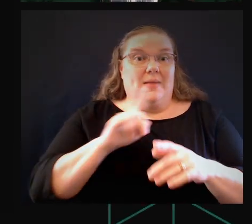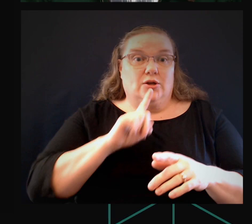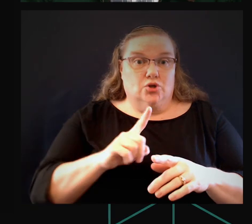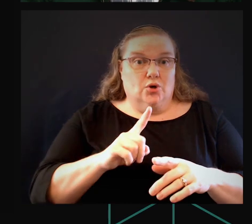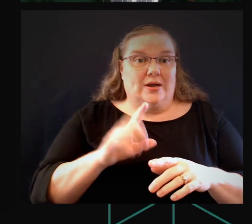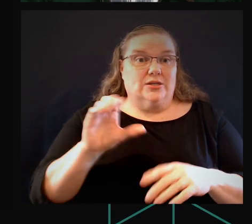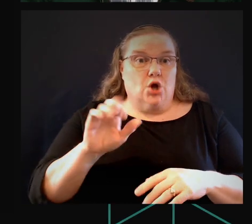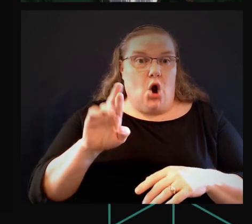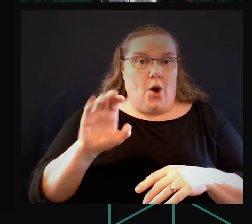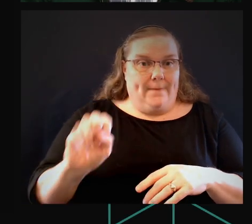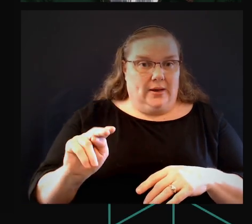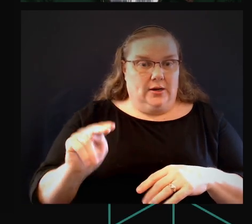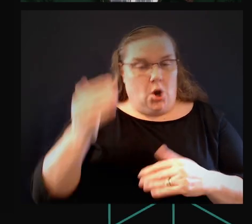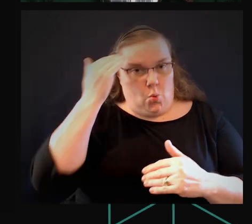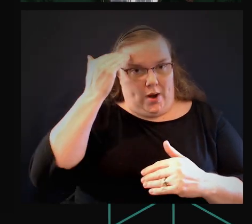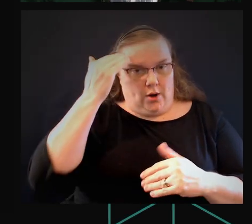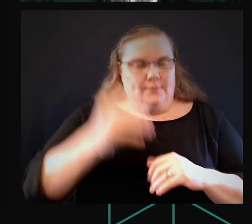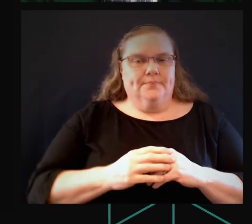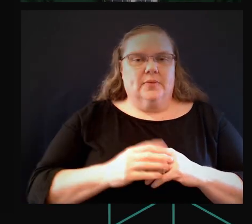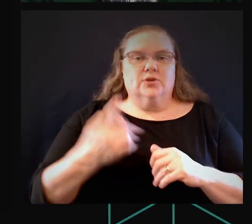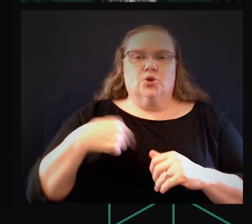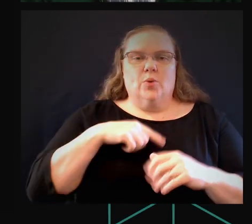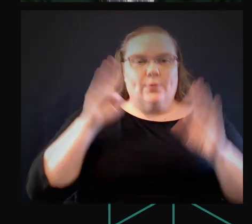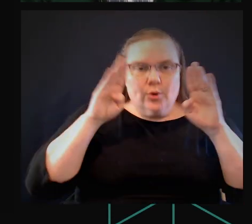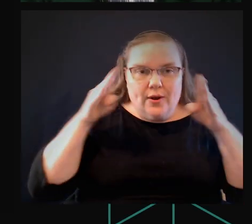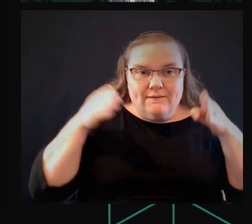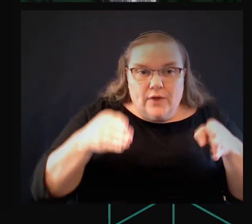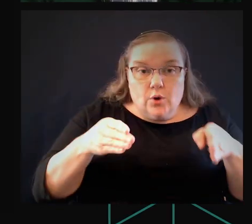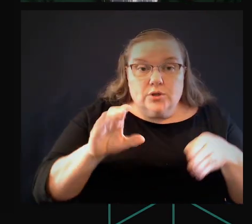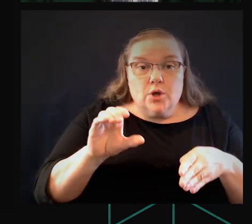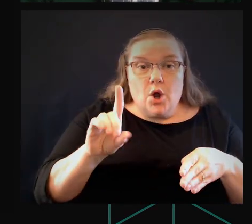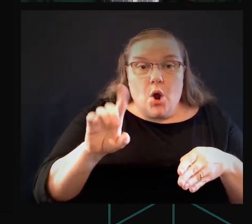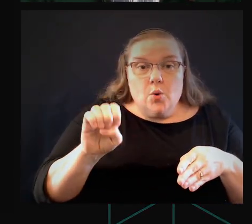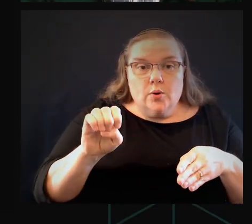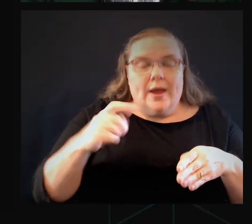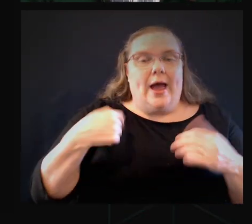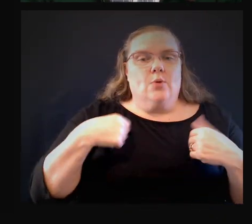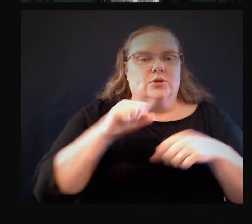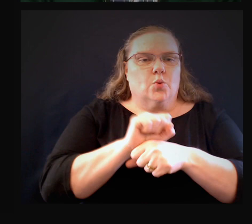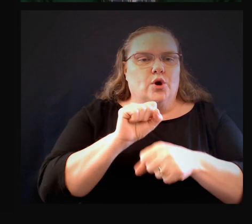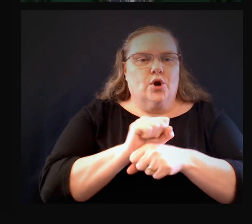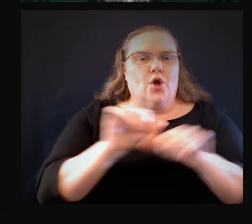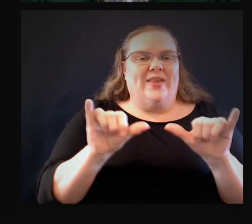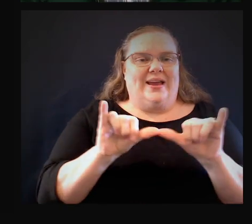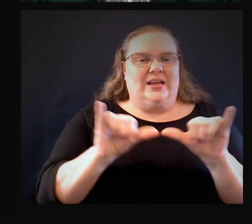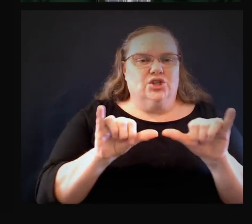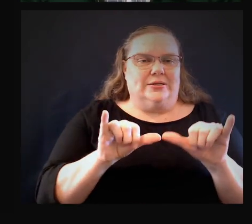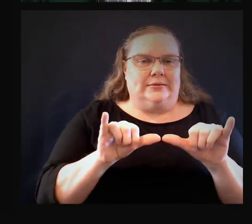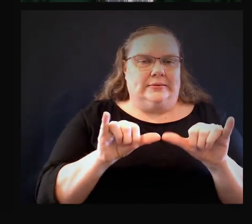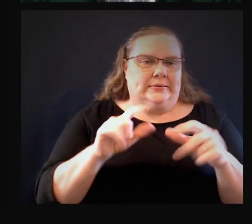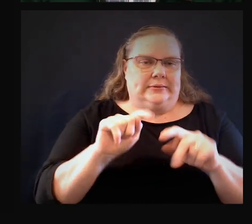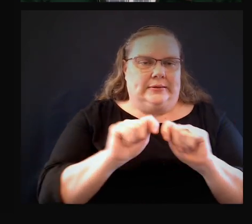We decided to focus on code, because at the time I was working on the Engine team which just so happened to be full of people